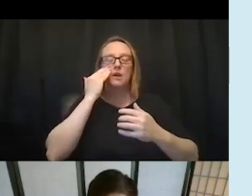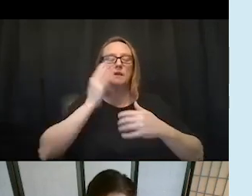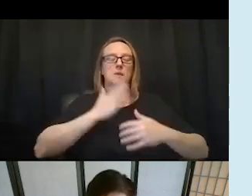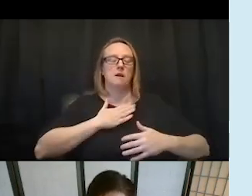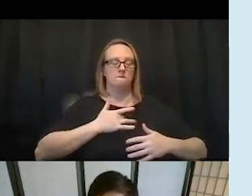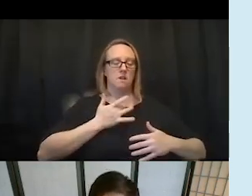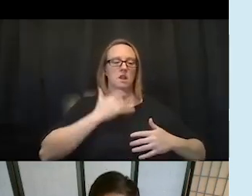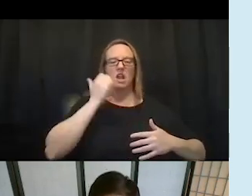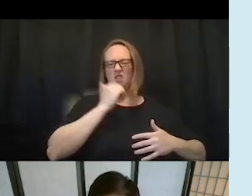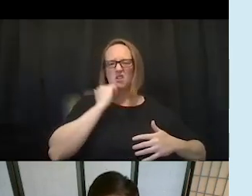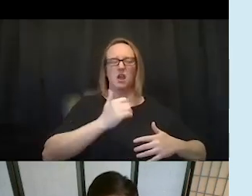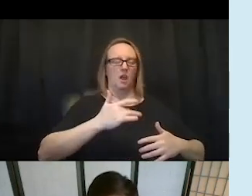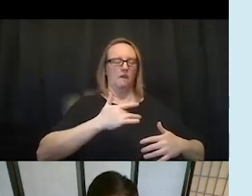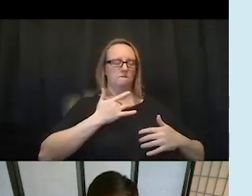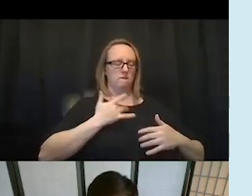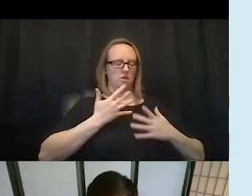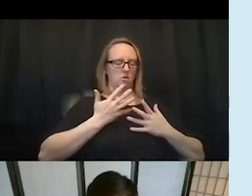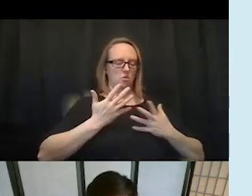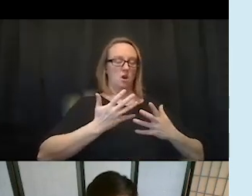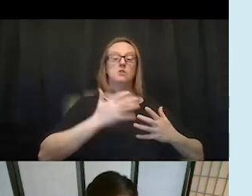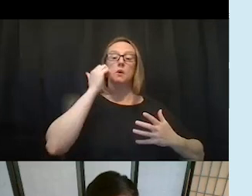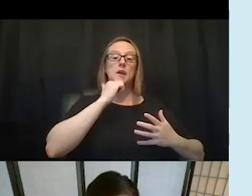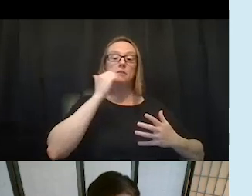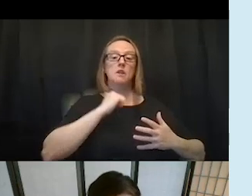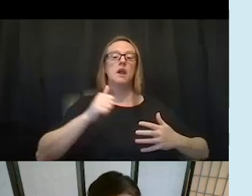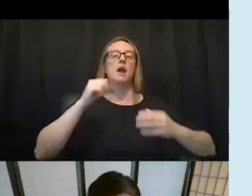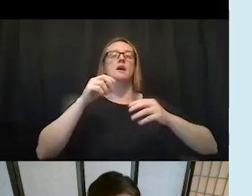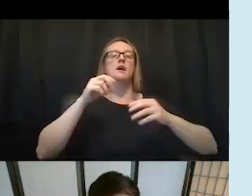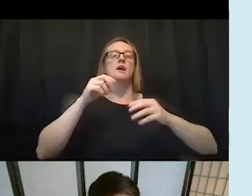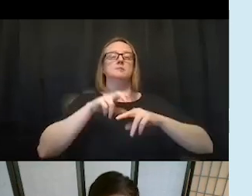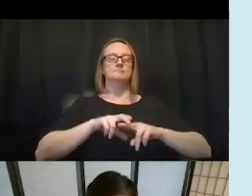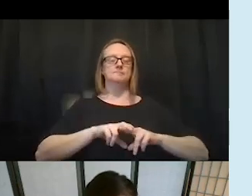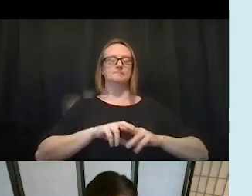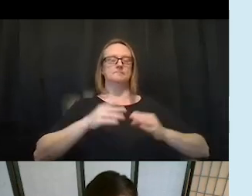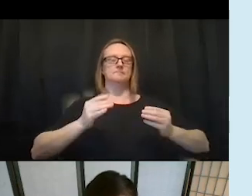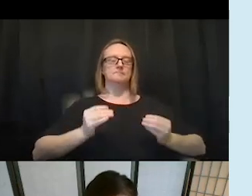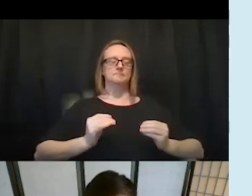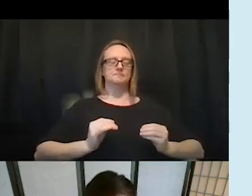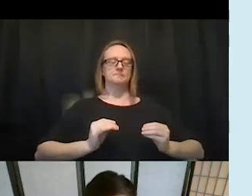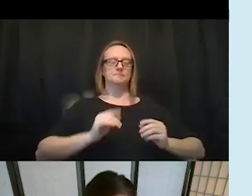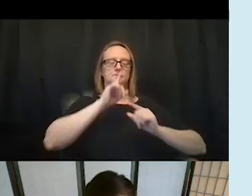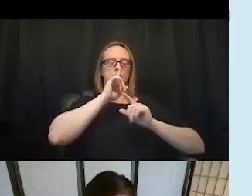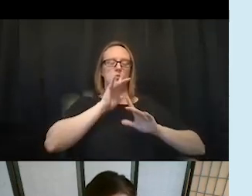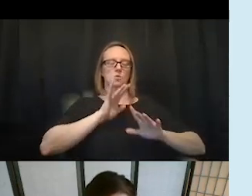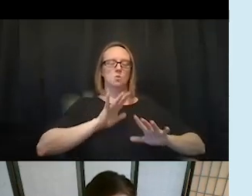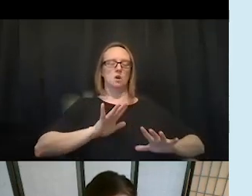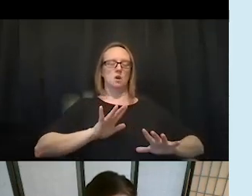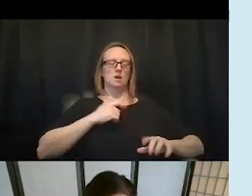basis, so I do a daily meditation practice um where I about 25 minutes a day I sit and I breathe